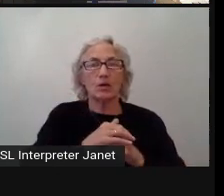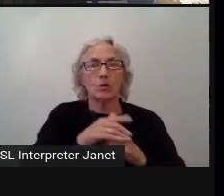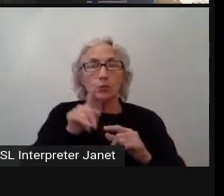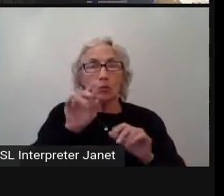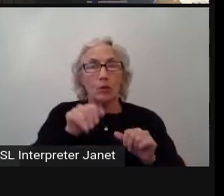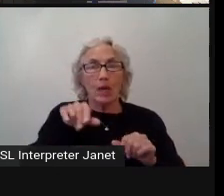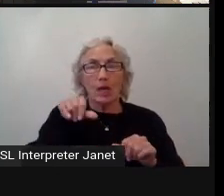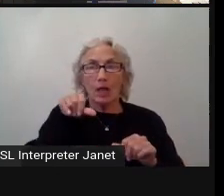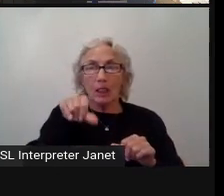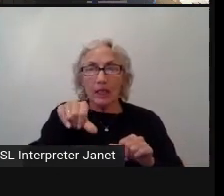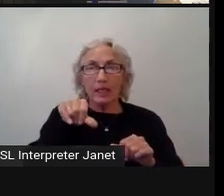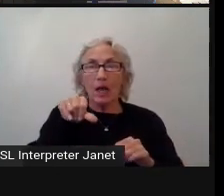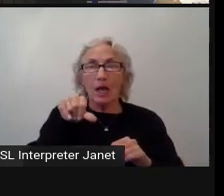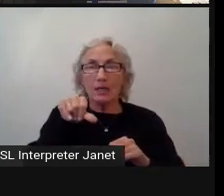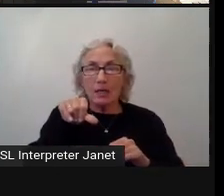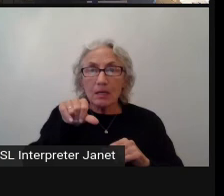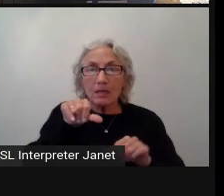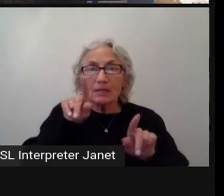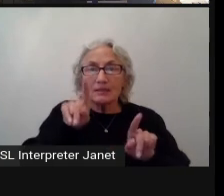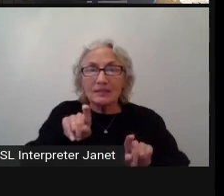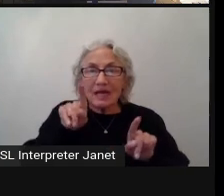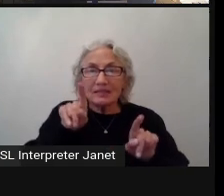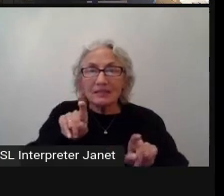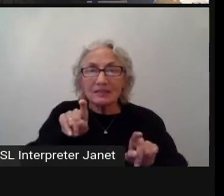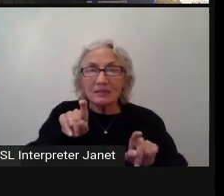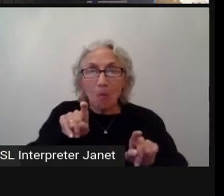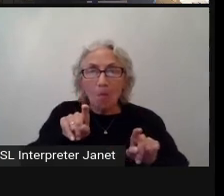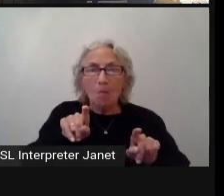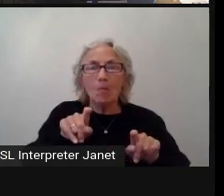on test accessibility button, and then you will see